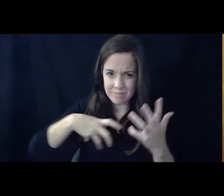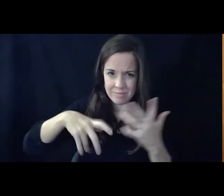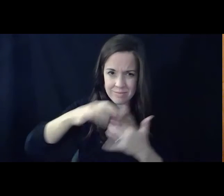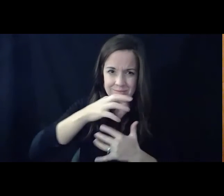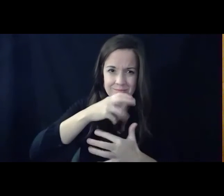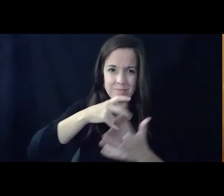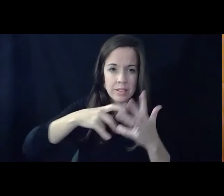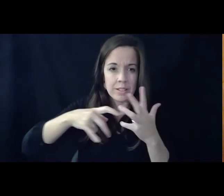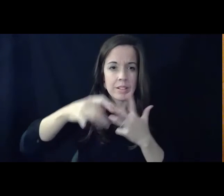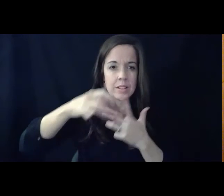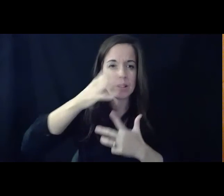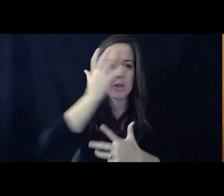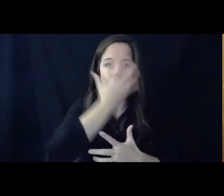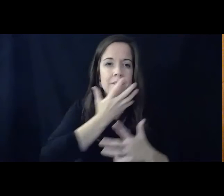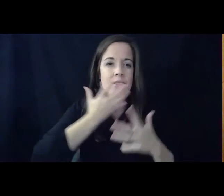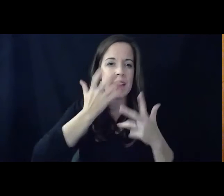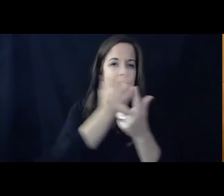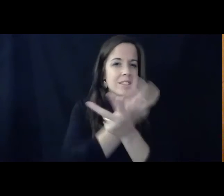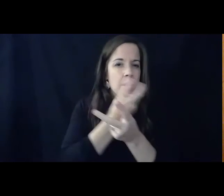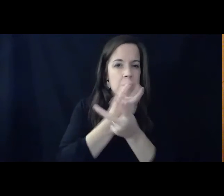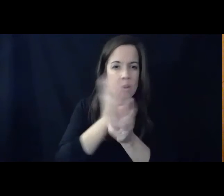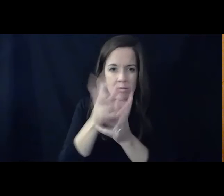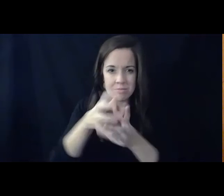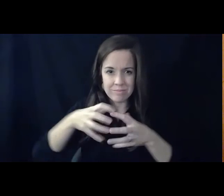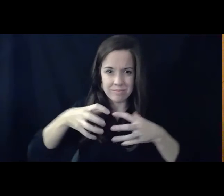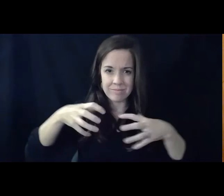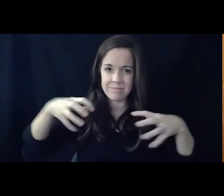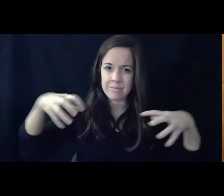and bone hurtle towards shore divorced of each other for the lovers to find.